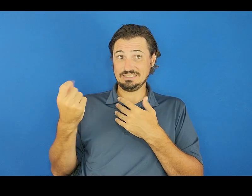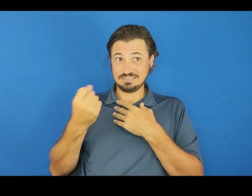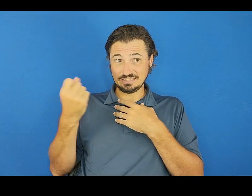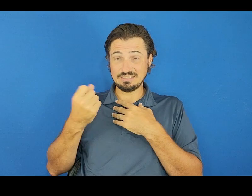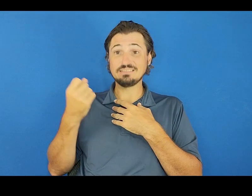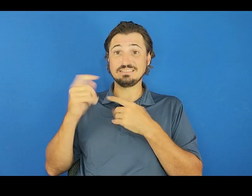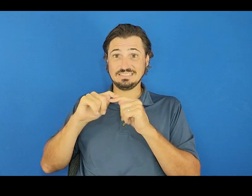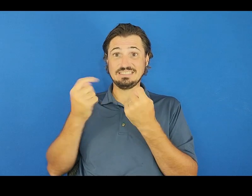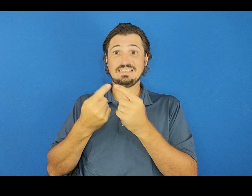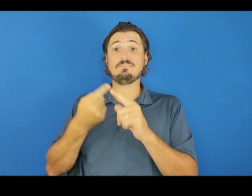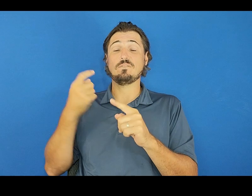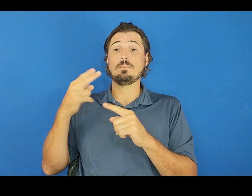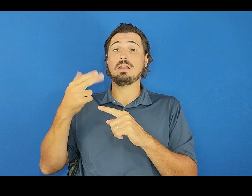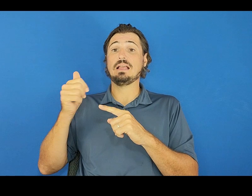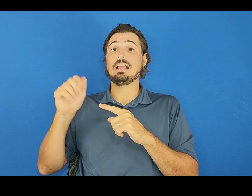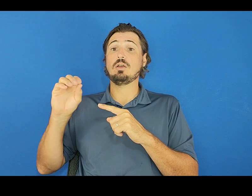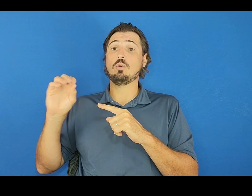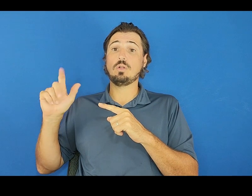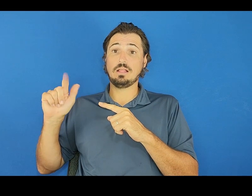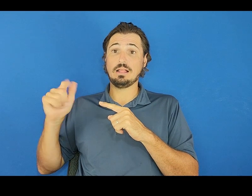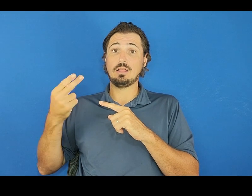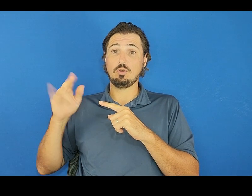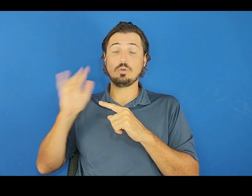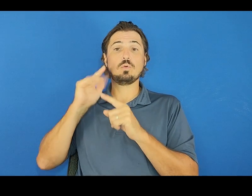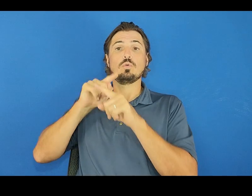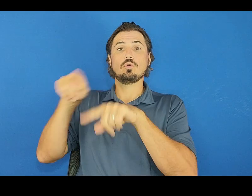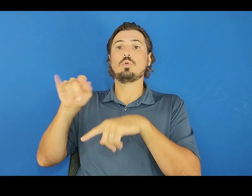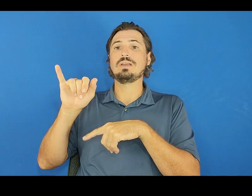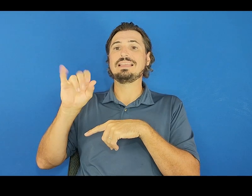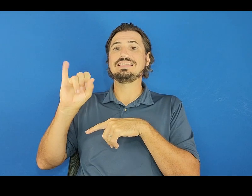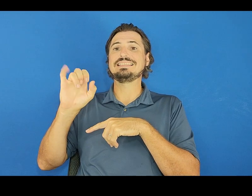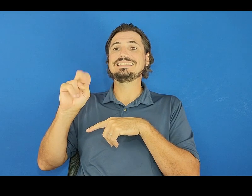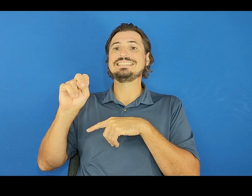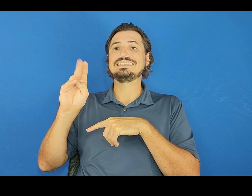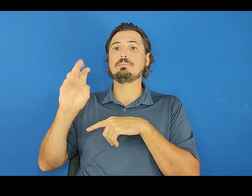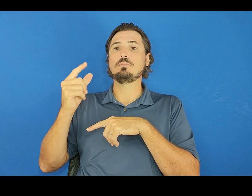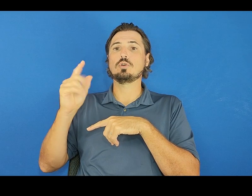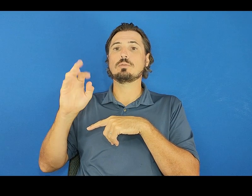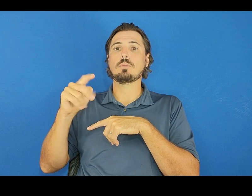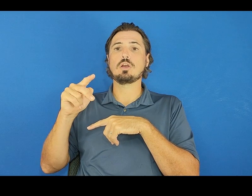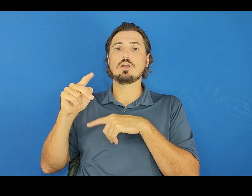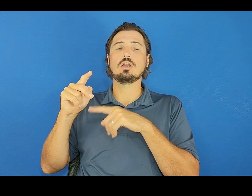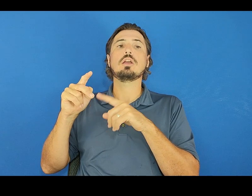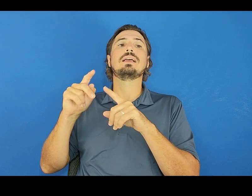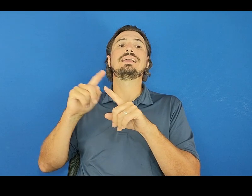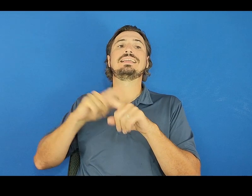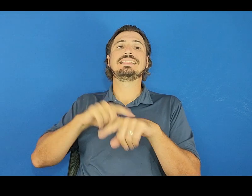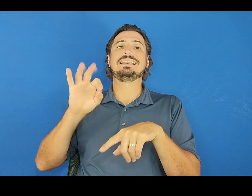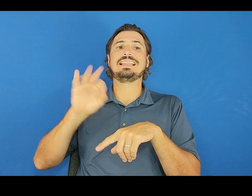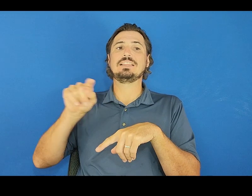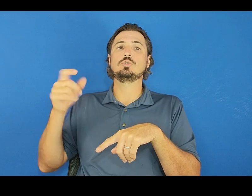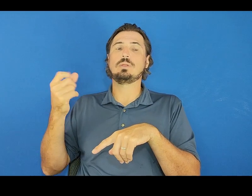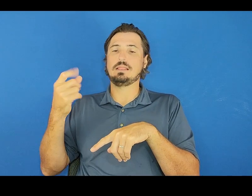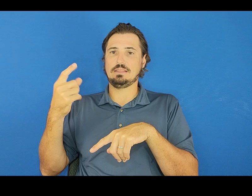Also this Saturday, the team from Hoʽōla Lāhui will be in Isenberg Park in Līhuʻe from 9 to 11 a.m